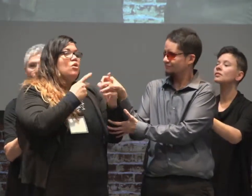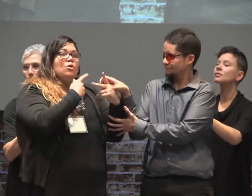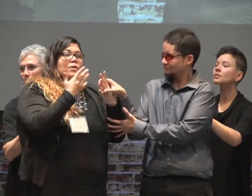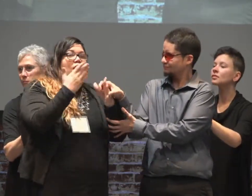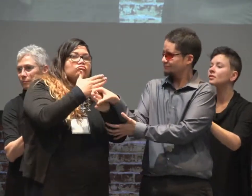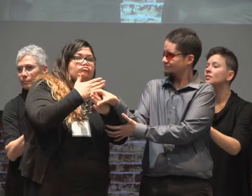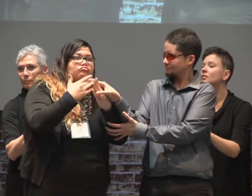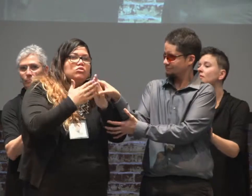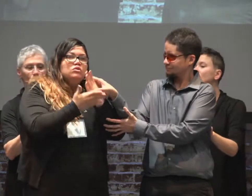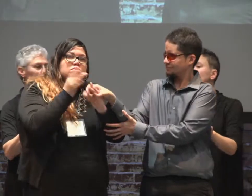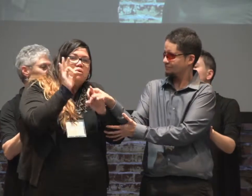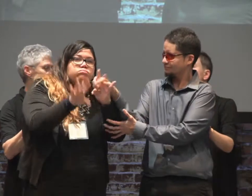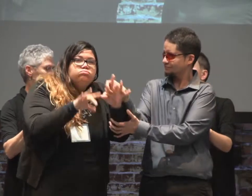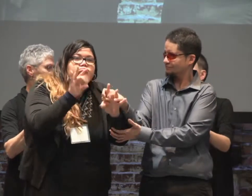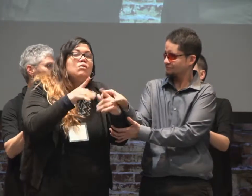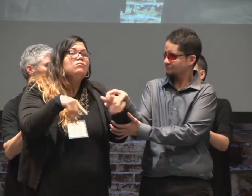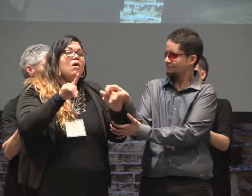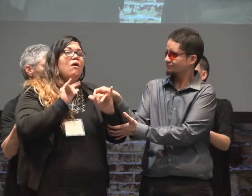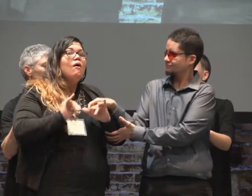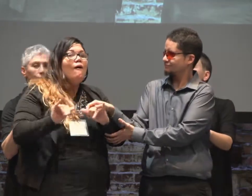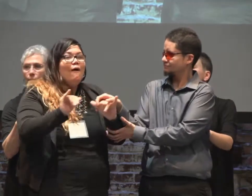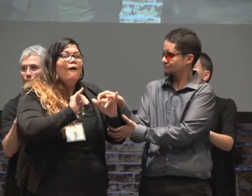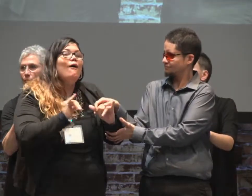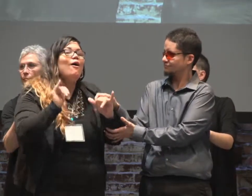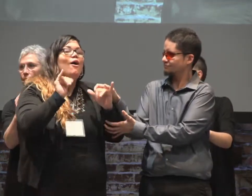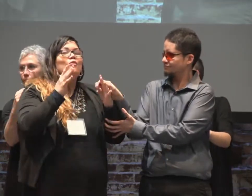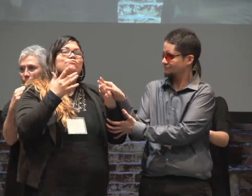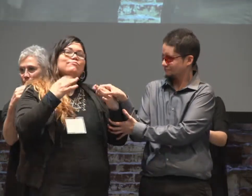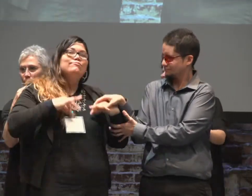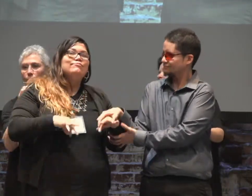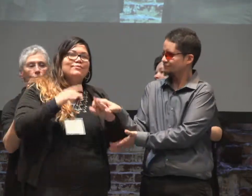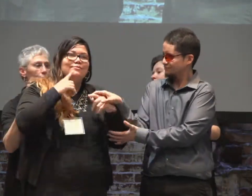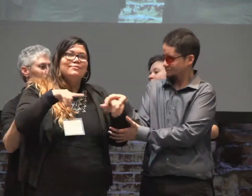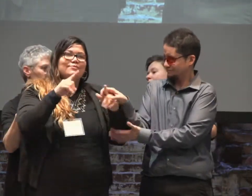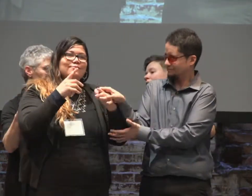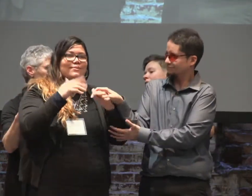for our language and the way we communicate, so we'd like to share some tips with you today